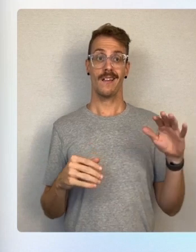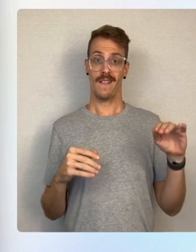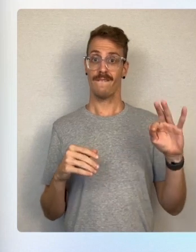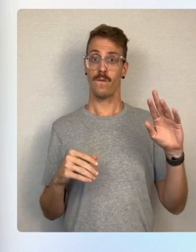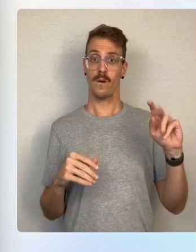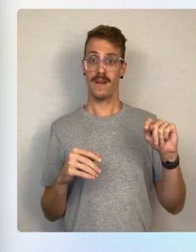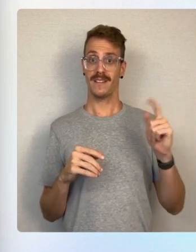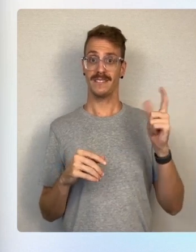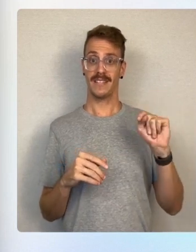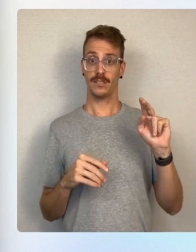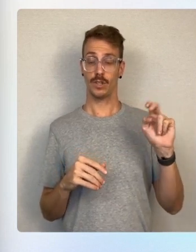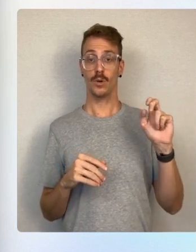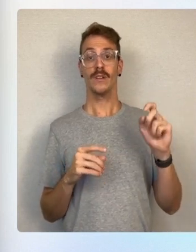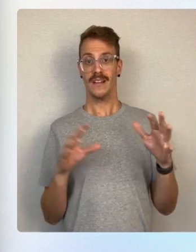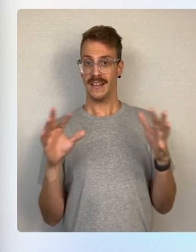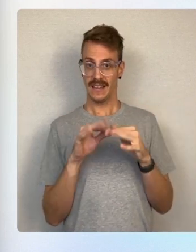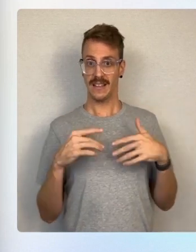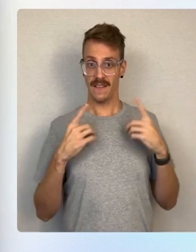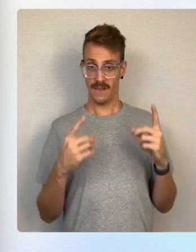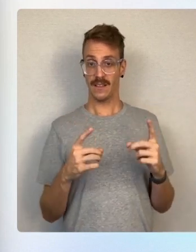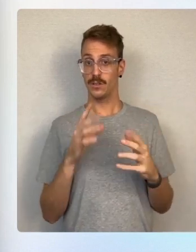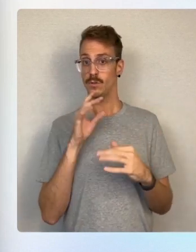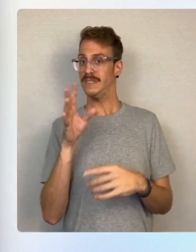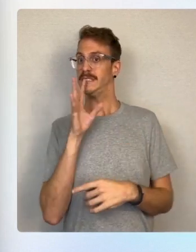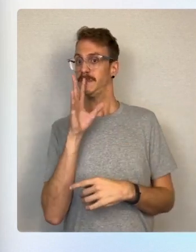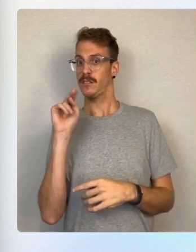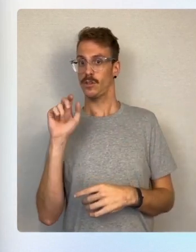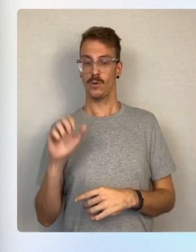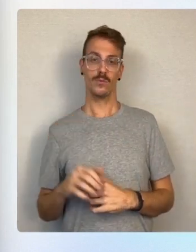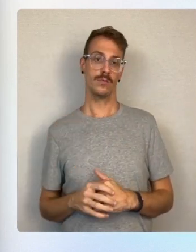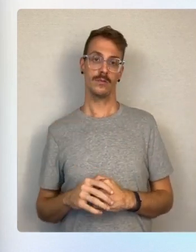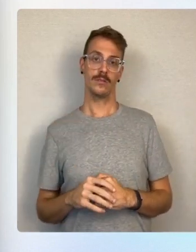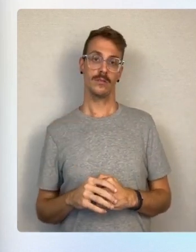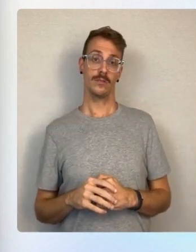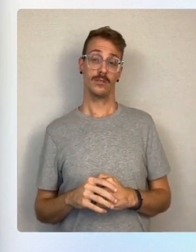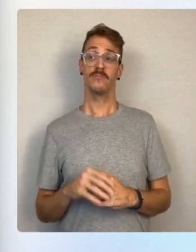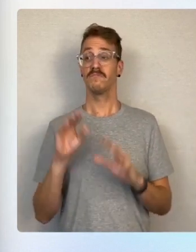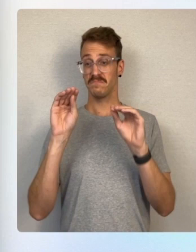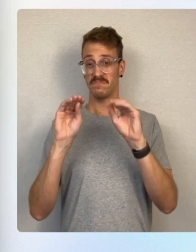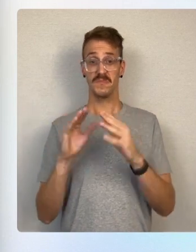Next, add a format text node and connect the event and formatted text to a Speak node.